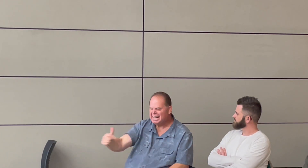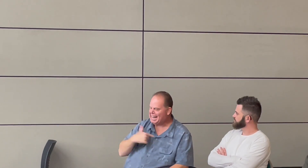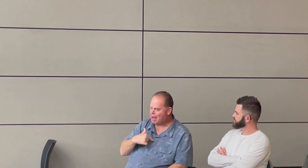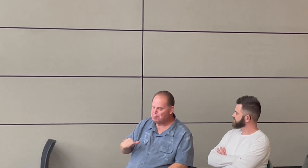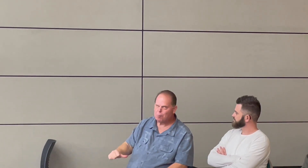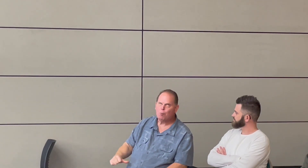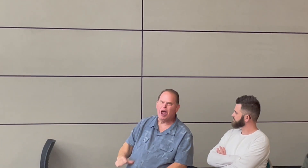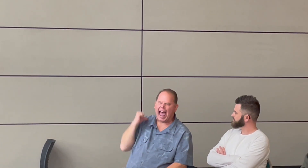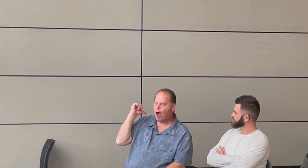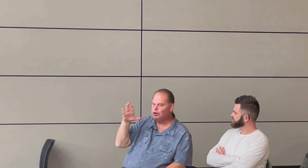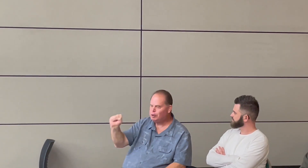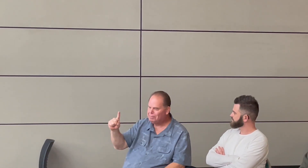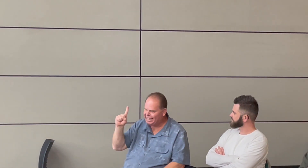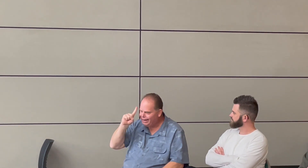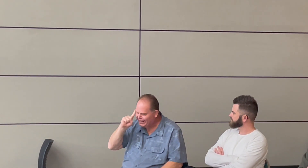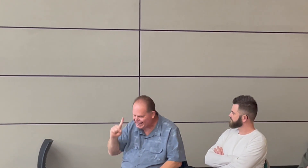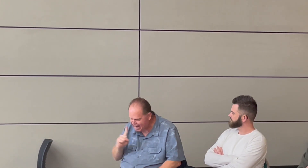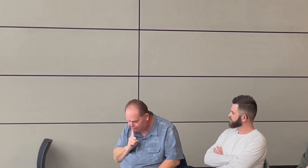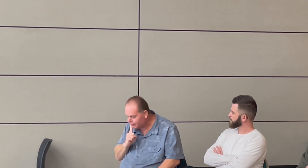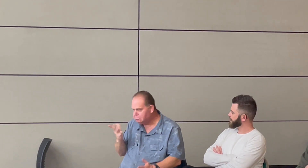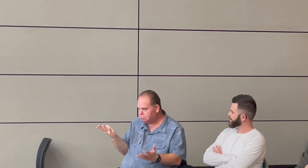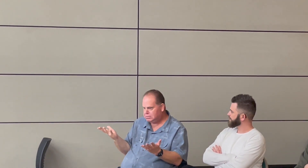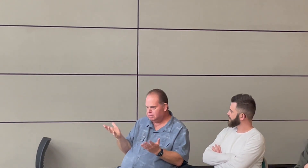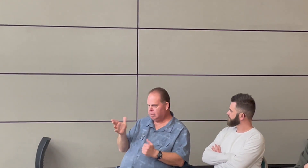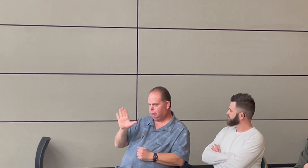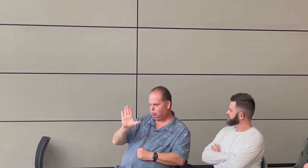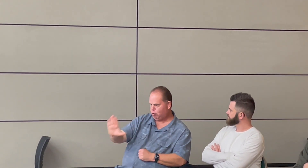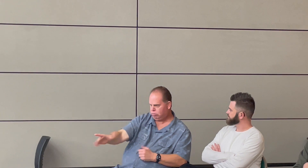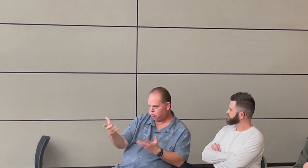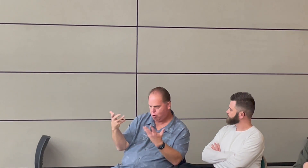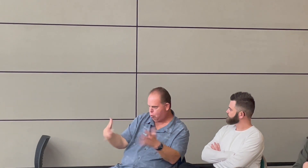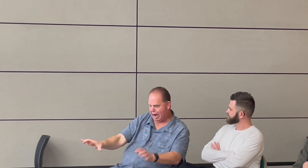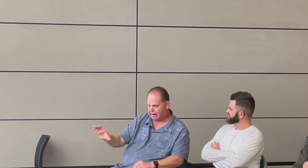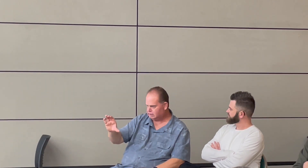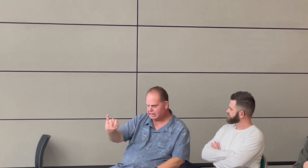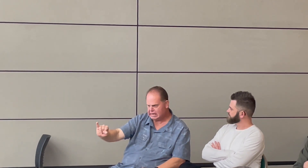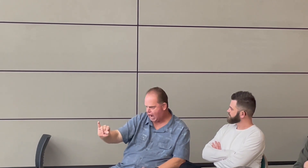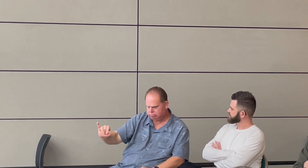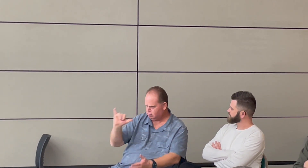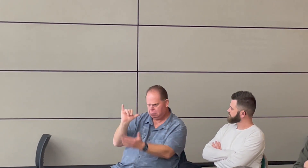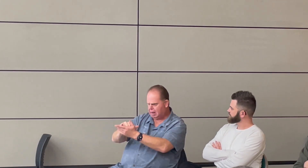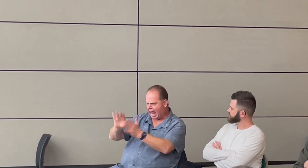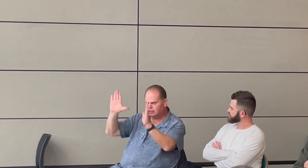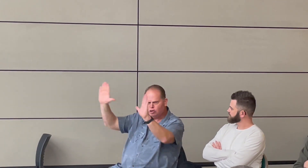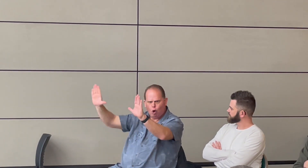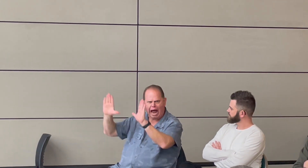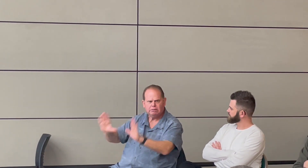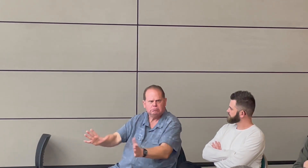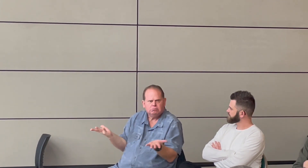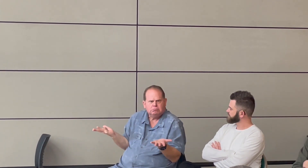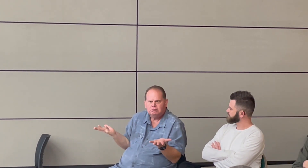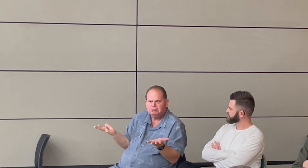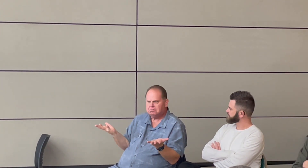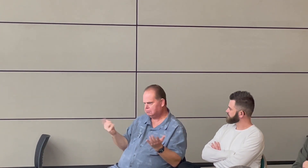and the comments I said me too I'm proud to be deaf and there's people who don't want cookle